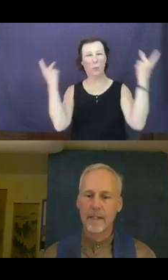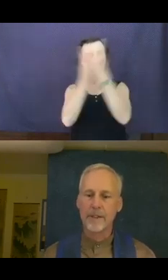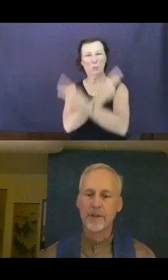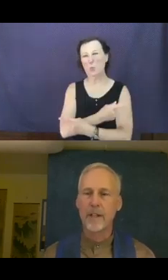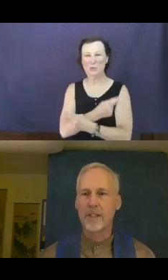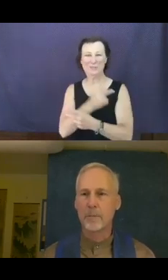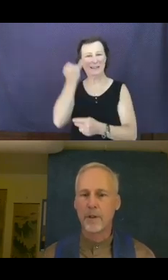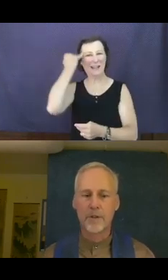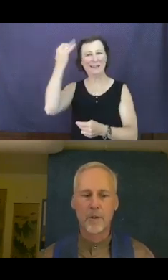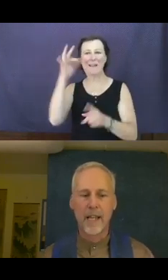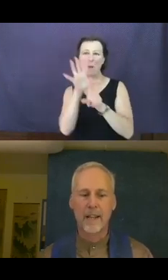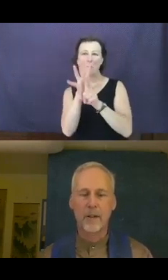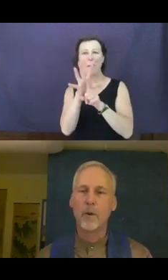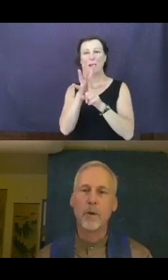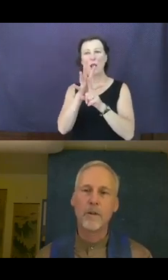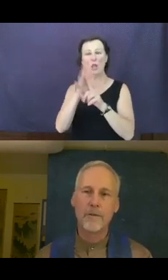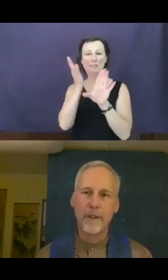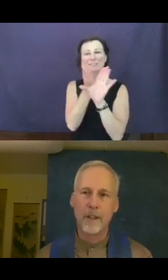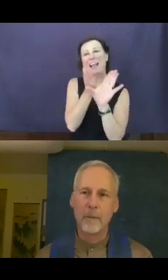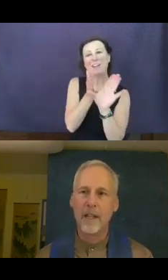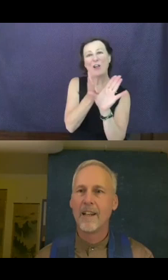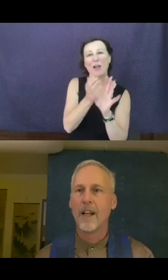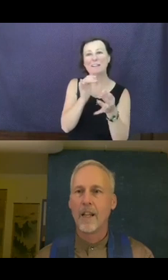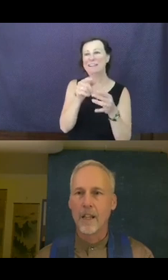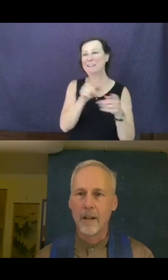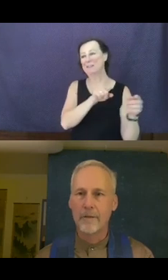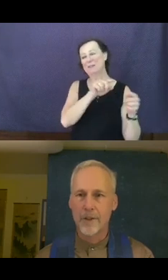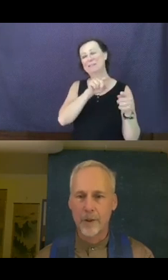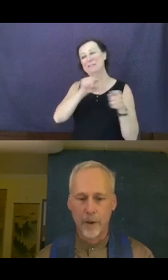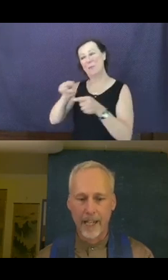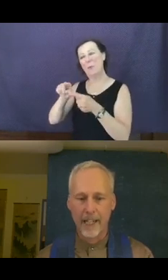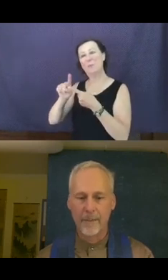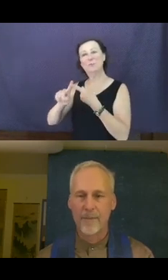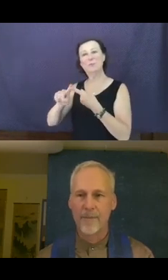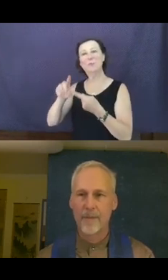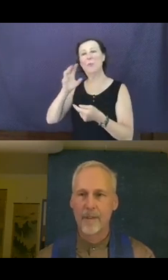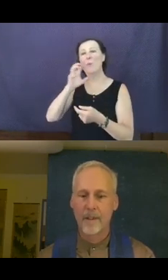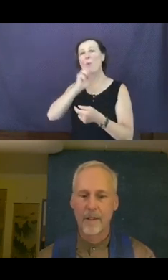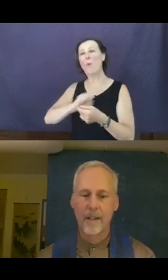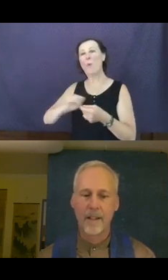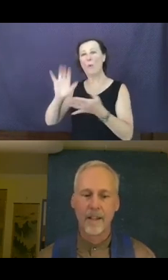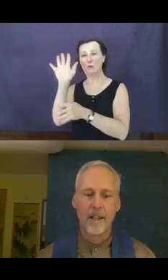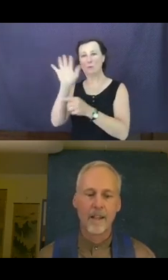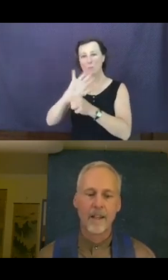is traceable to that old film Love Story.